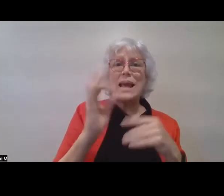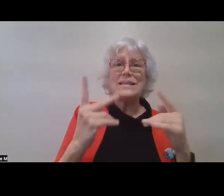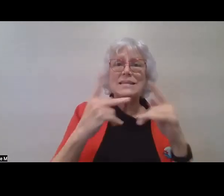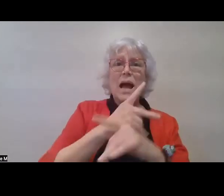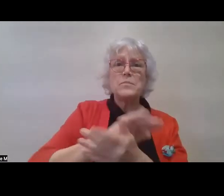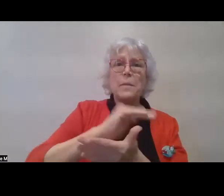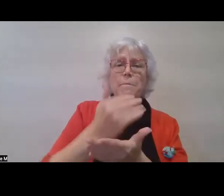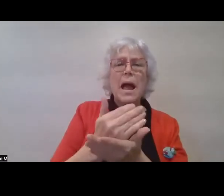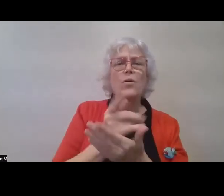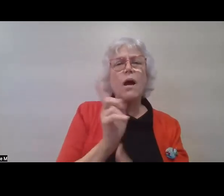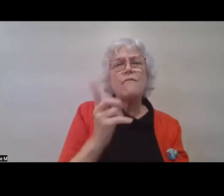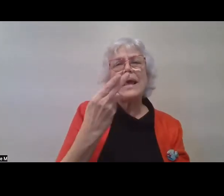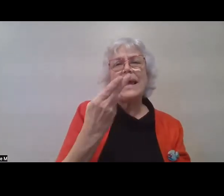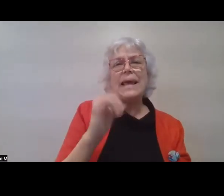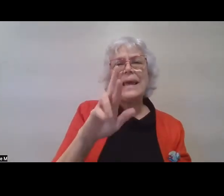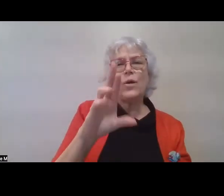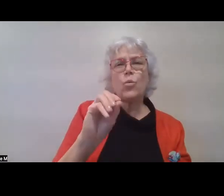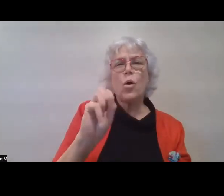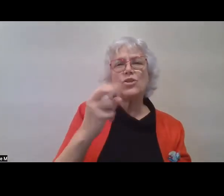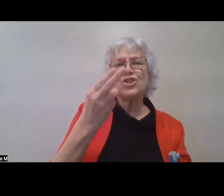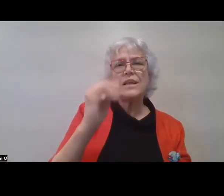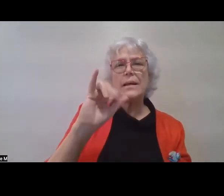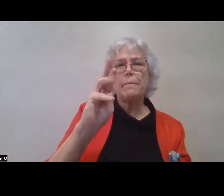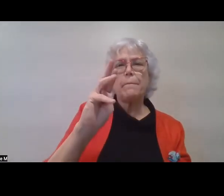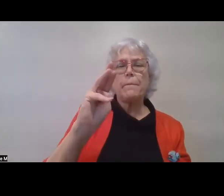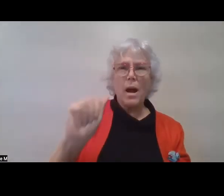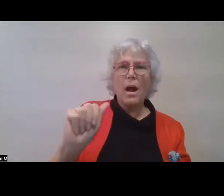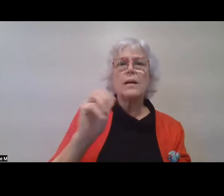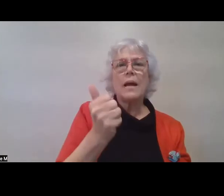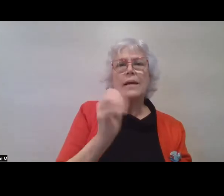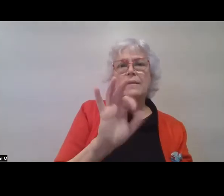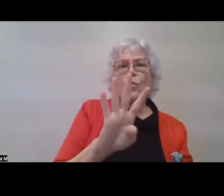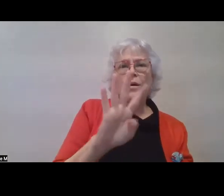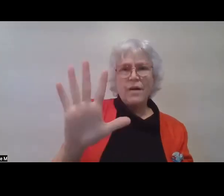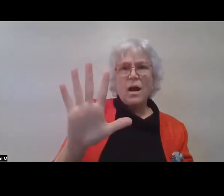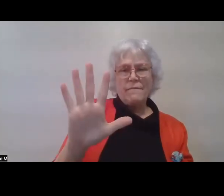Hiroshima bombing in 1945. Something that I